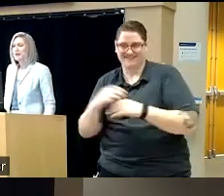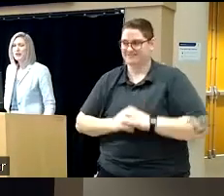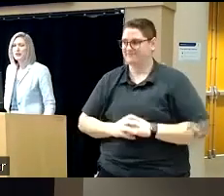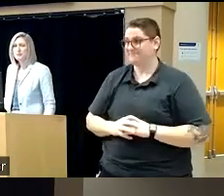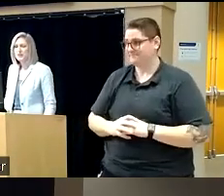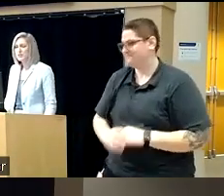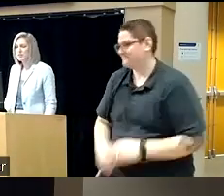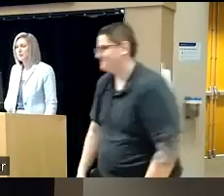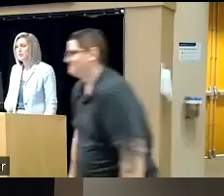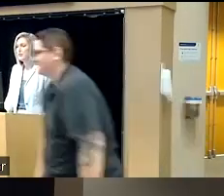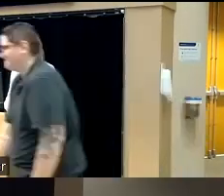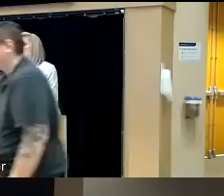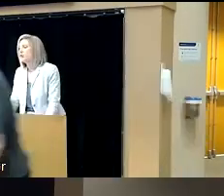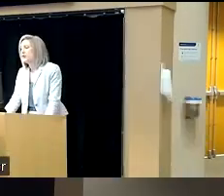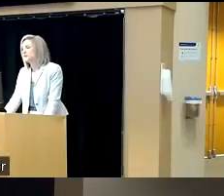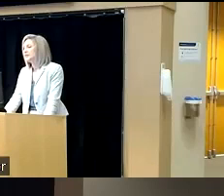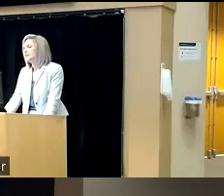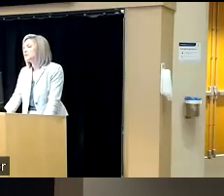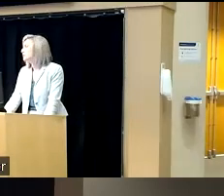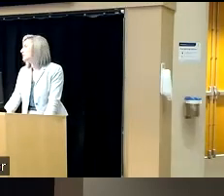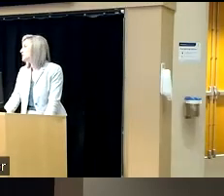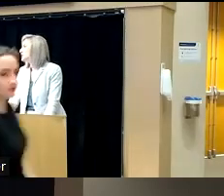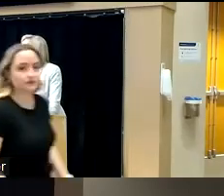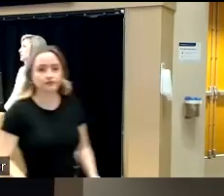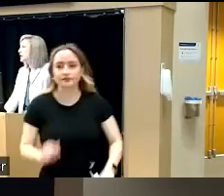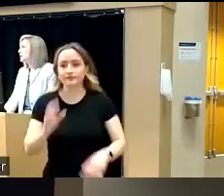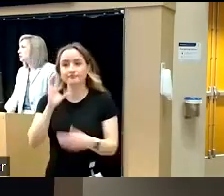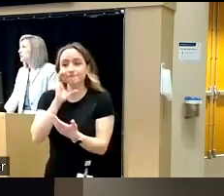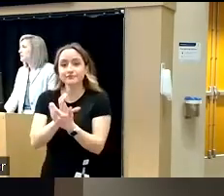these are some pictures from our solution focused clinical supervision and train the trainer program